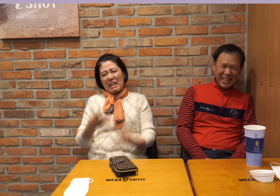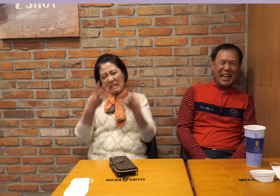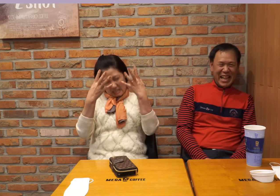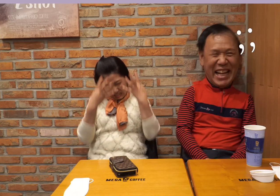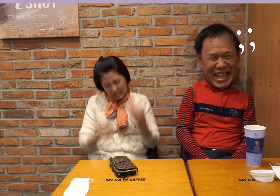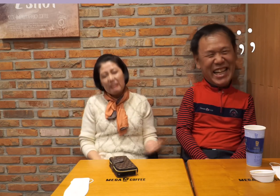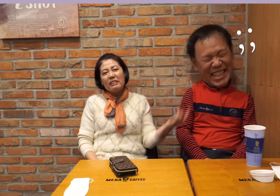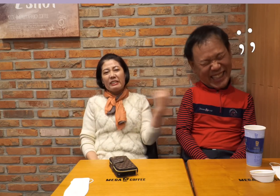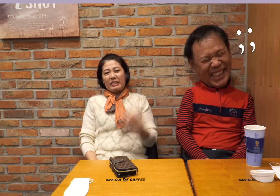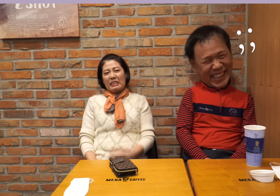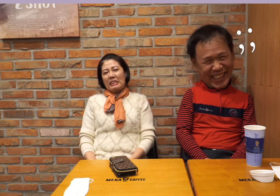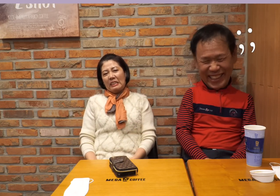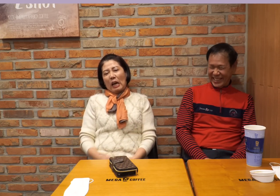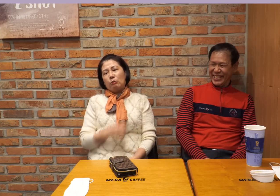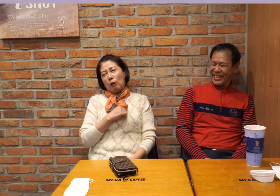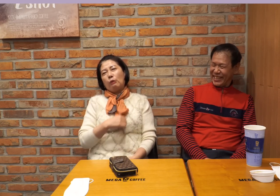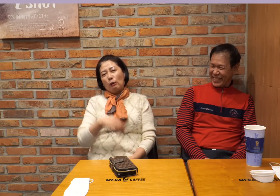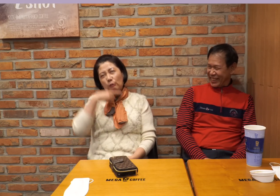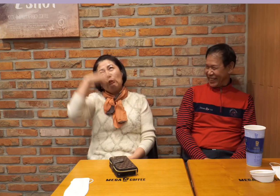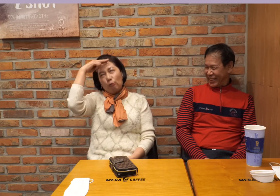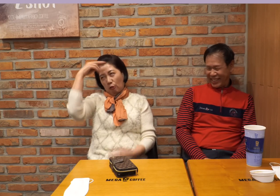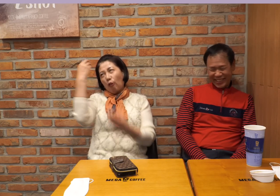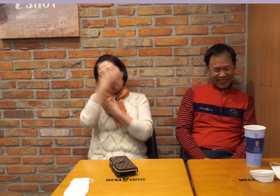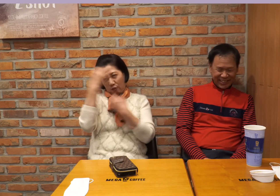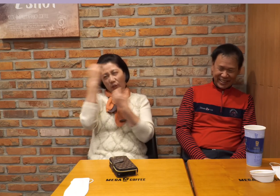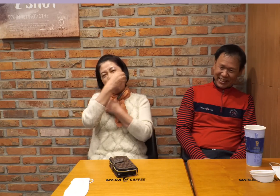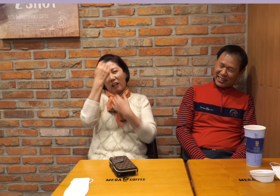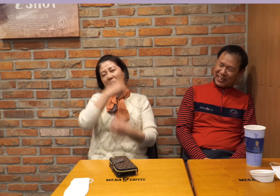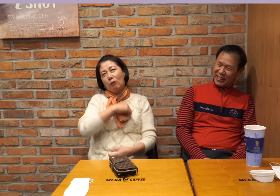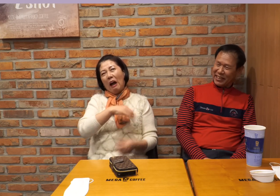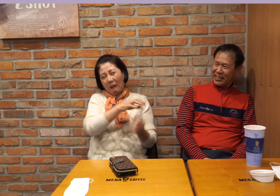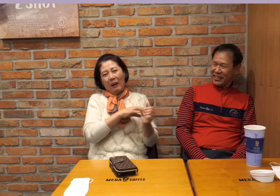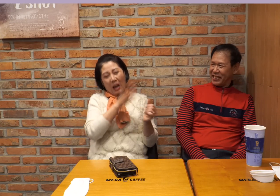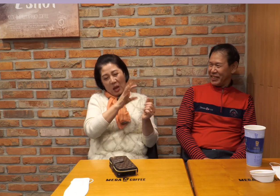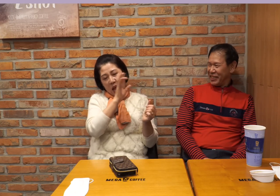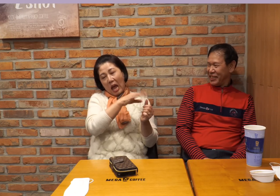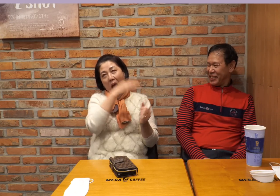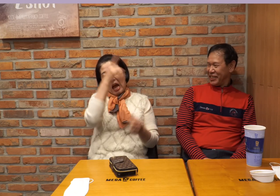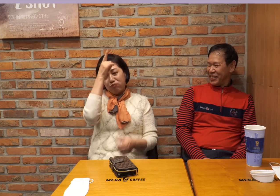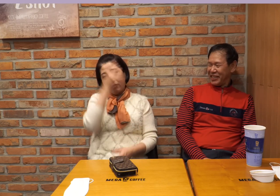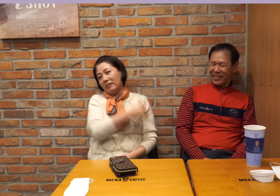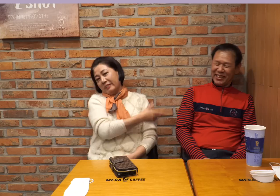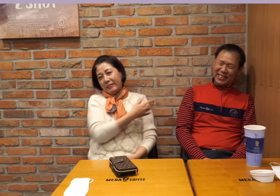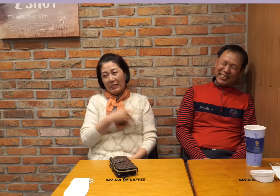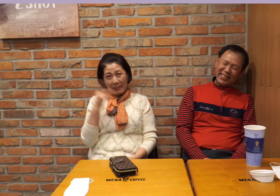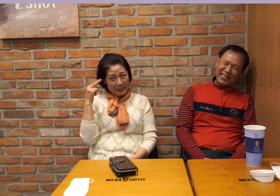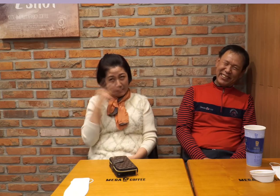It was no use even if I begged him to stop drinking.